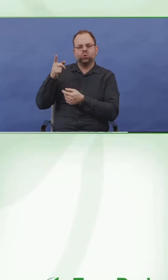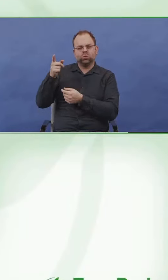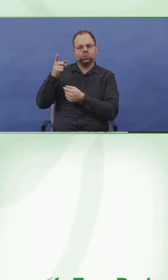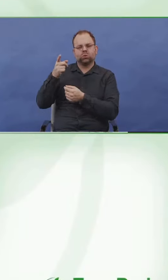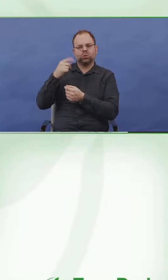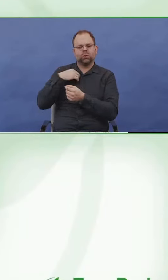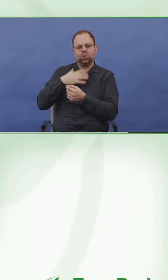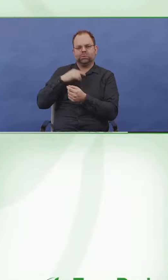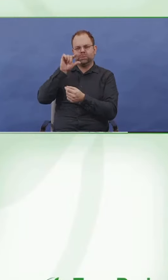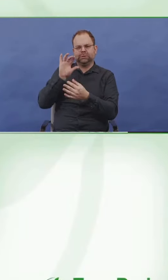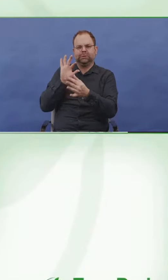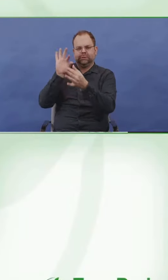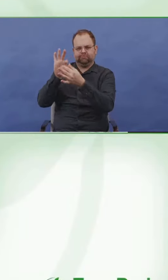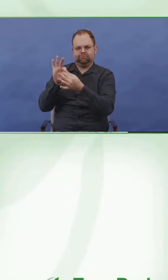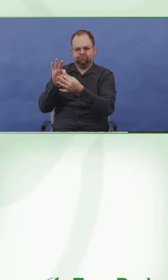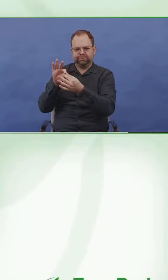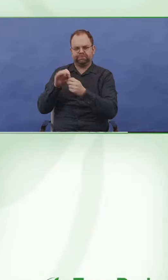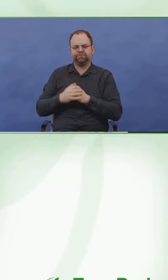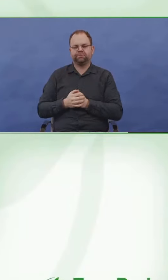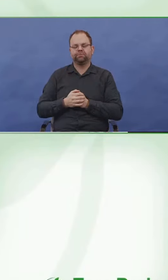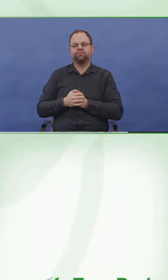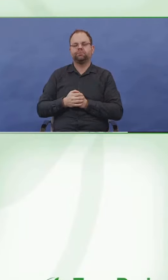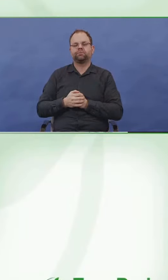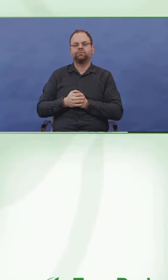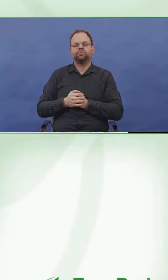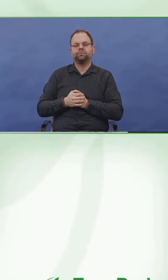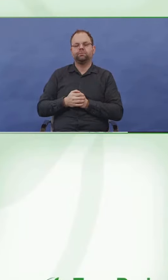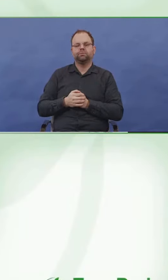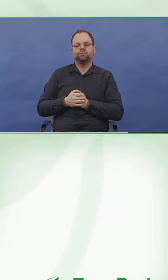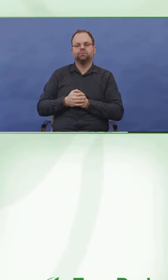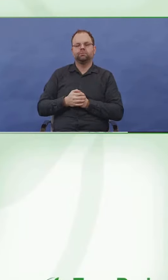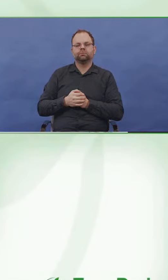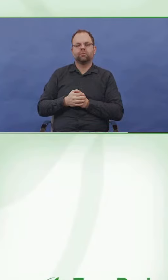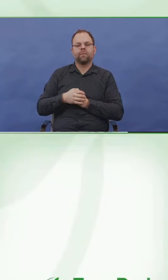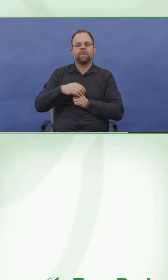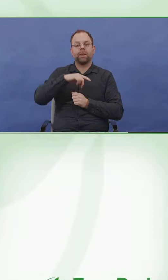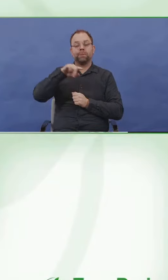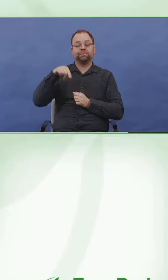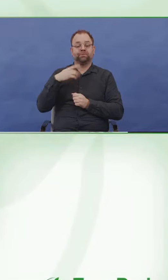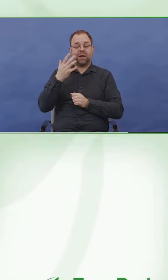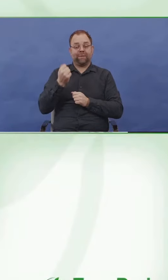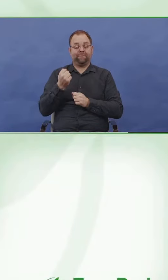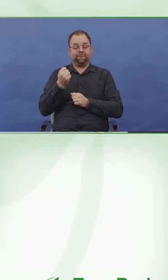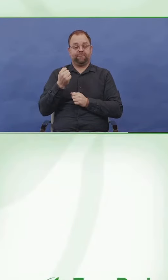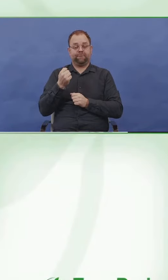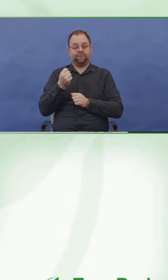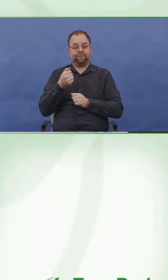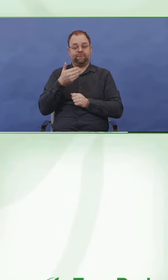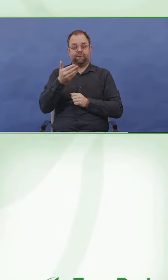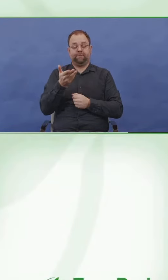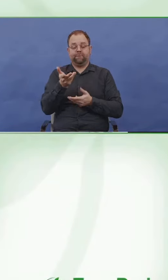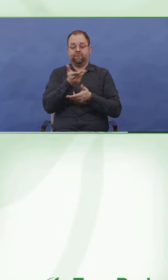work, we are wondering why we speak about care when we don't need care,